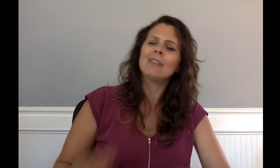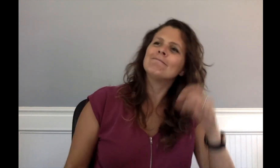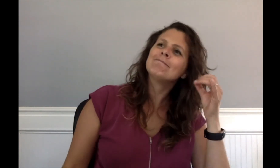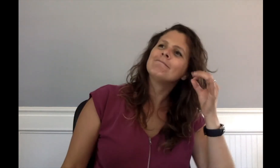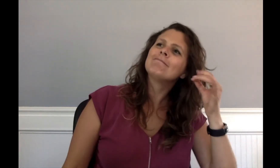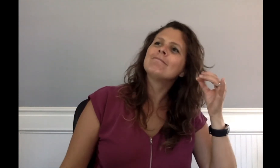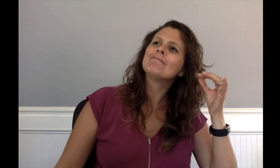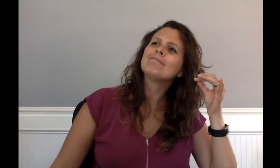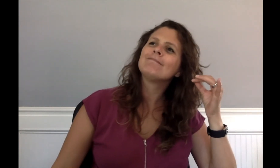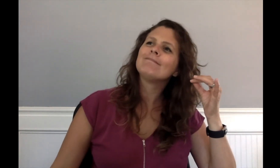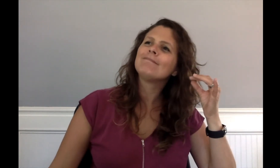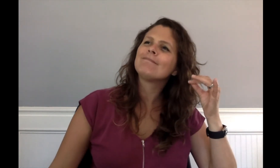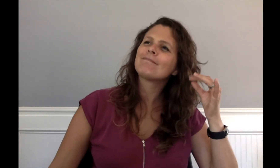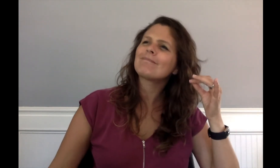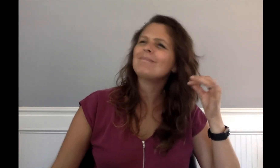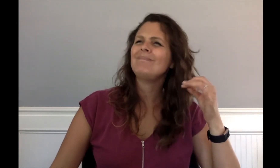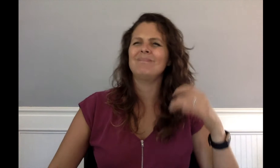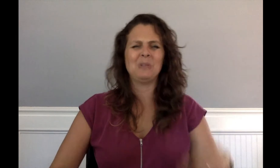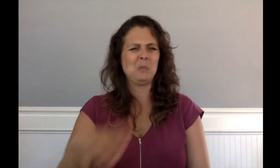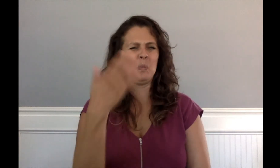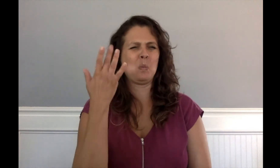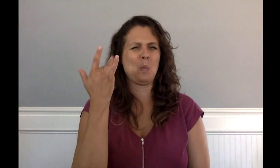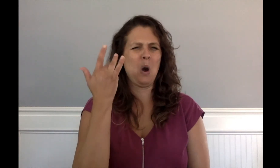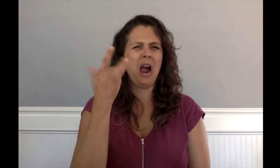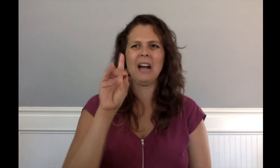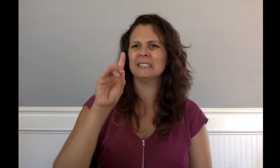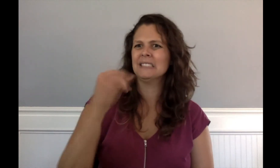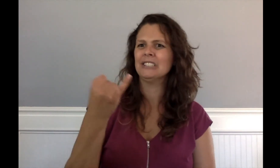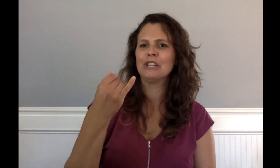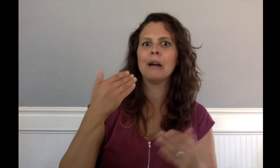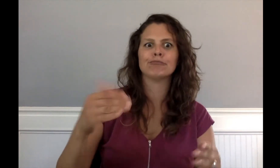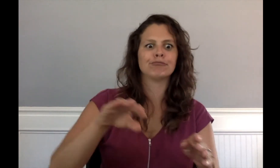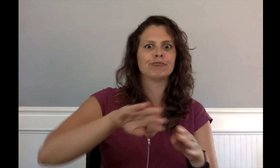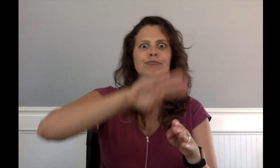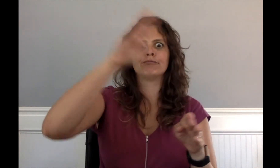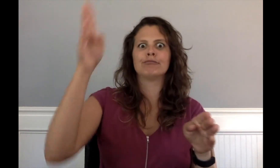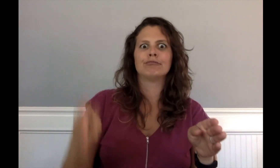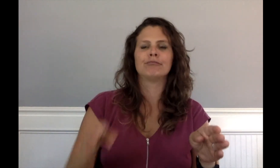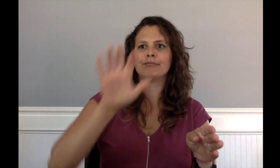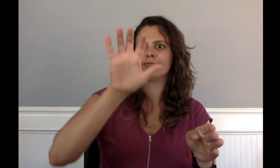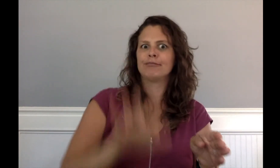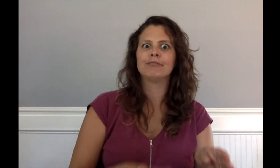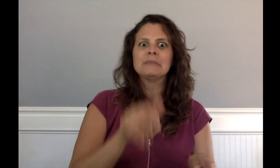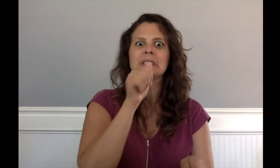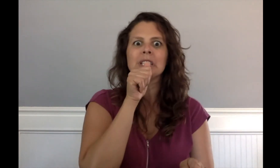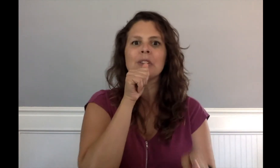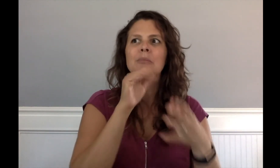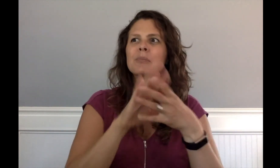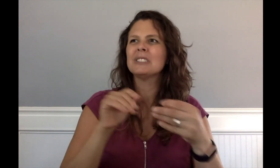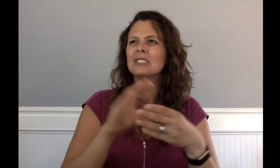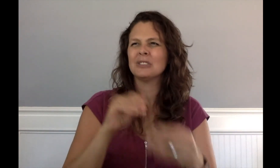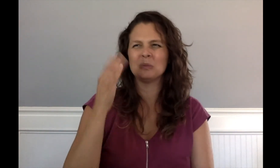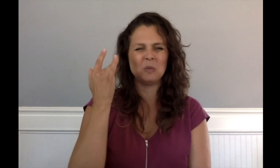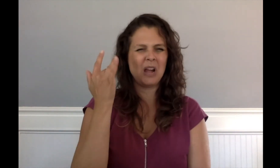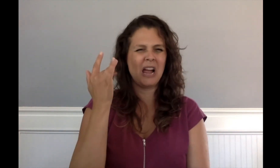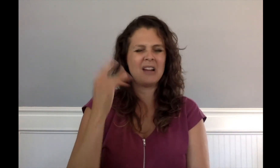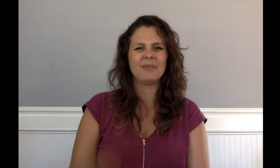Charlie thought for a moment. "WHY is there a secret message on D. J. McKinnon's